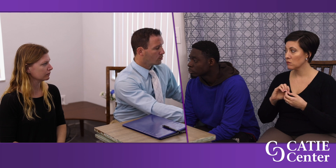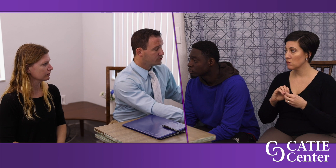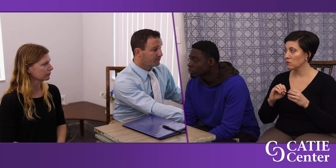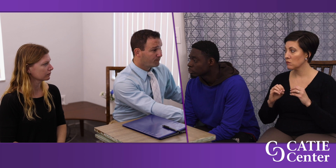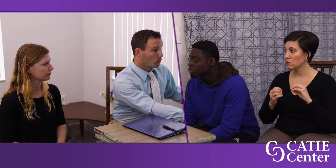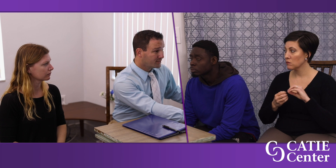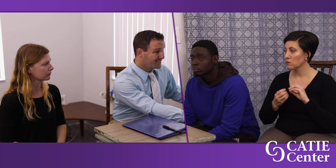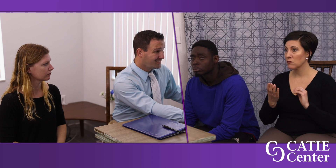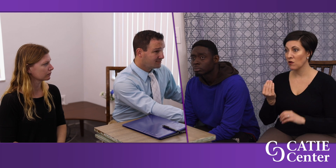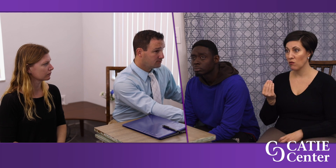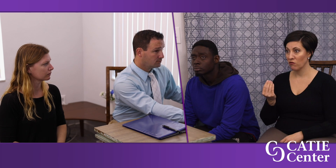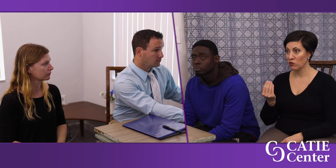Question 14.